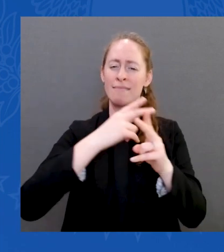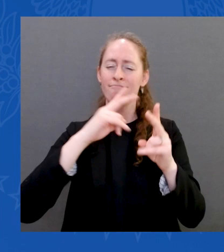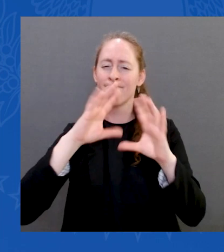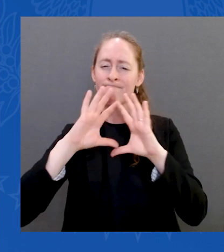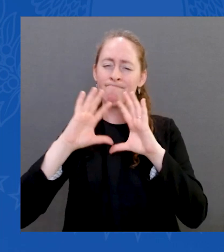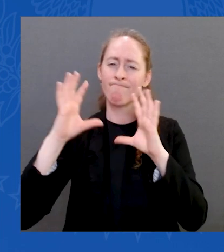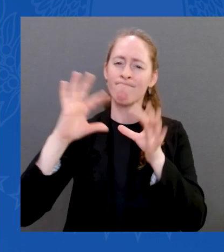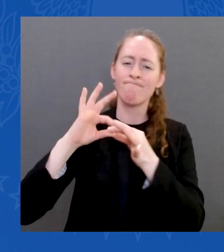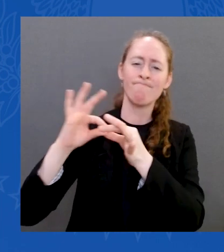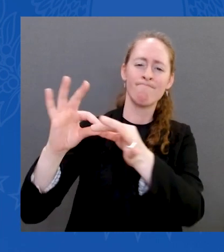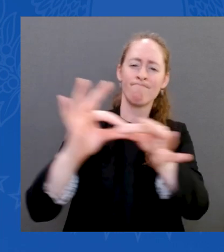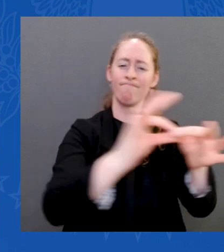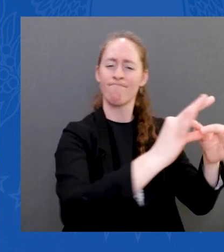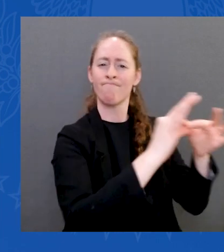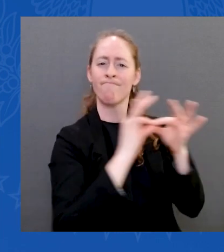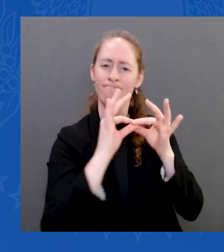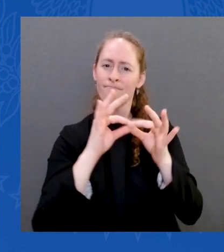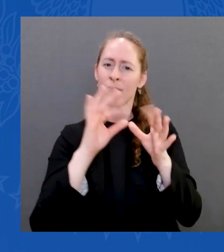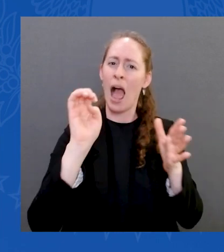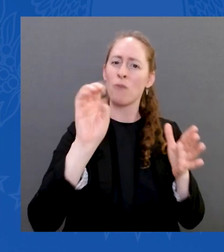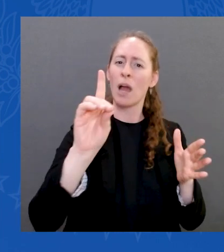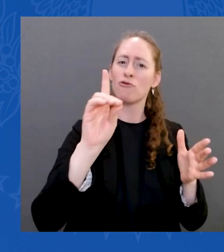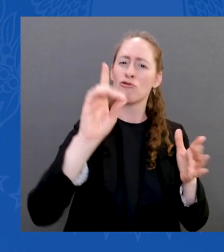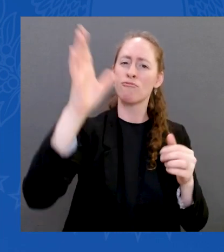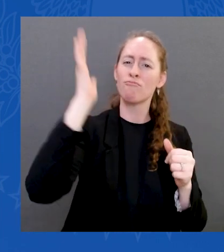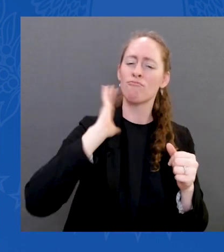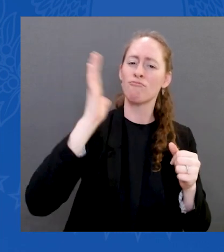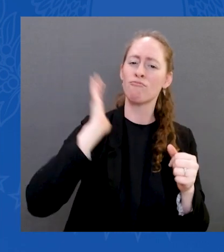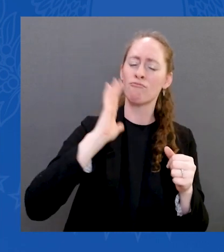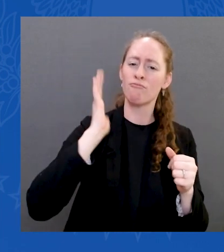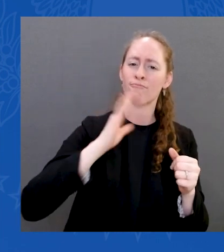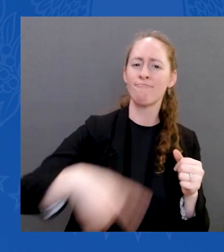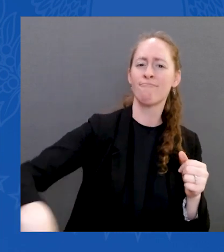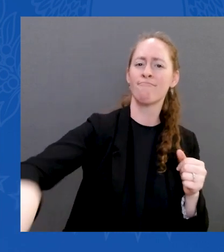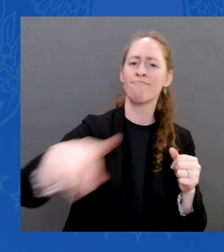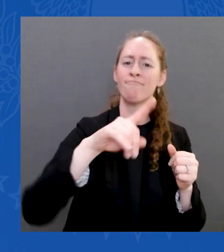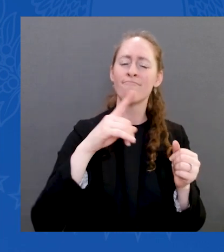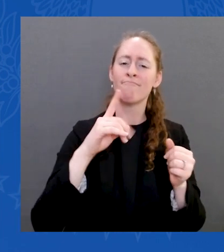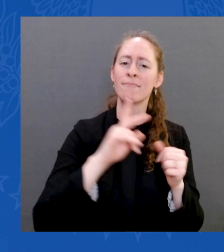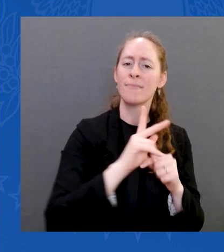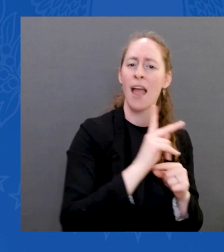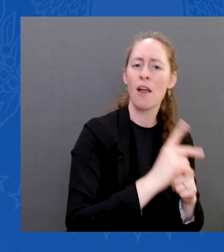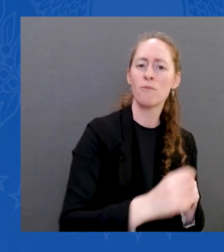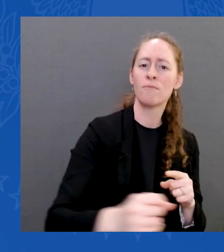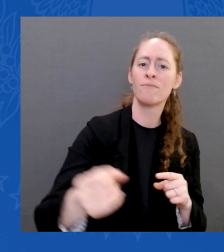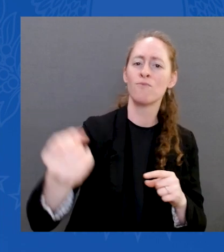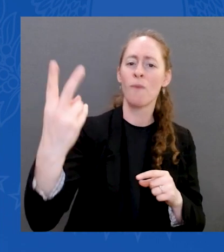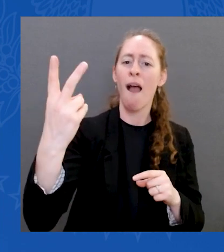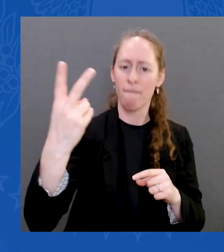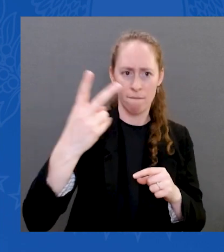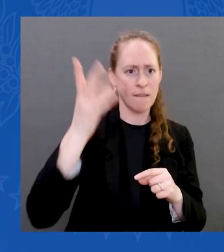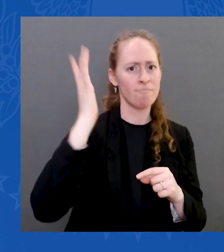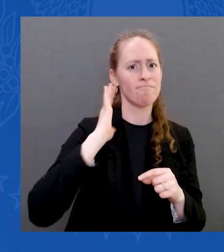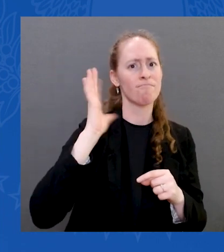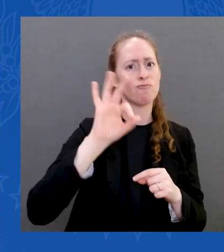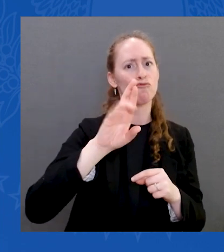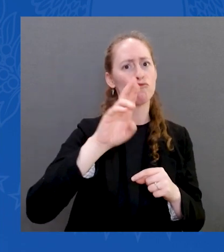for everybody -- no matter what, without cost. Well, guess what? If we were sitting down today,